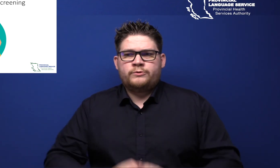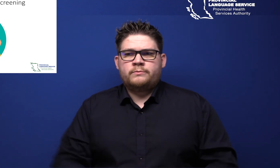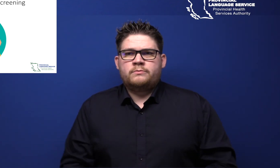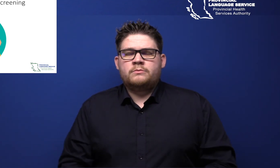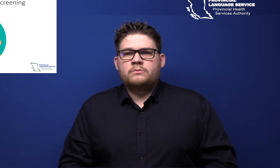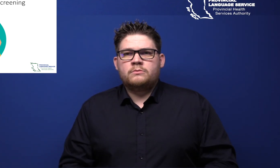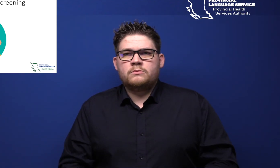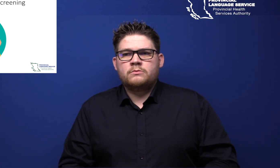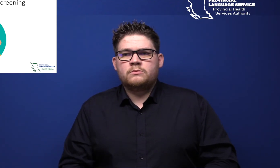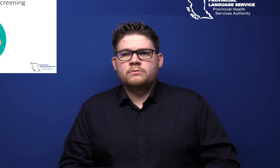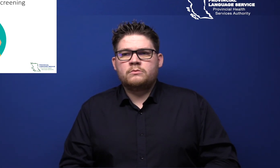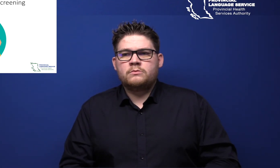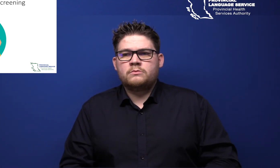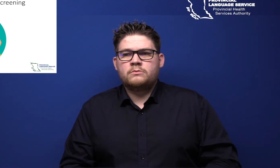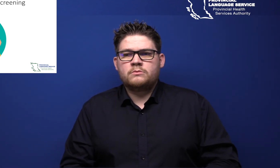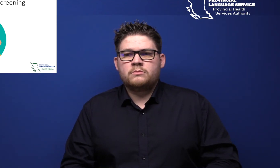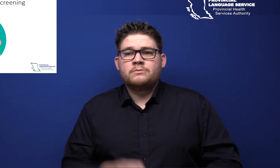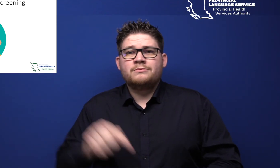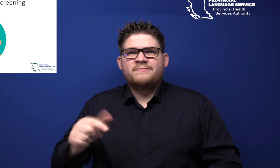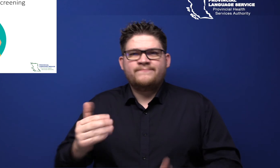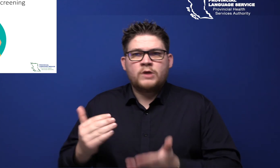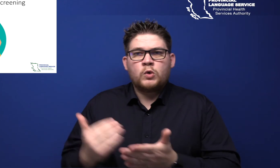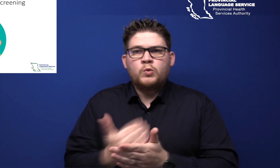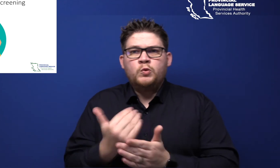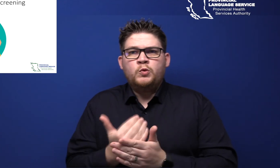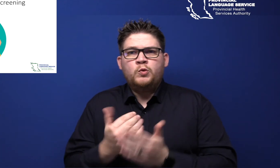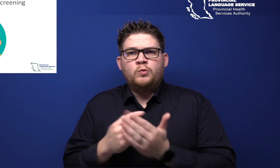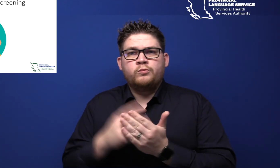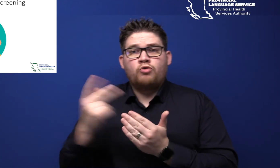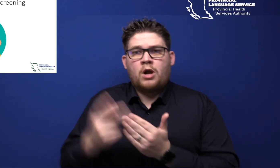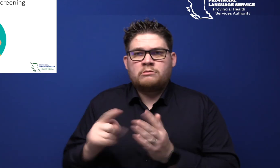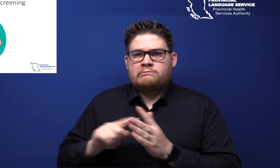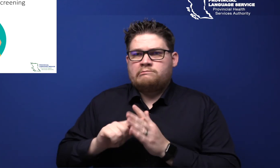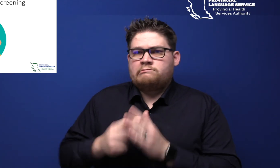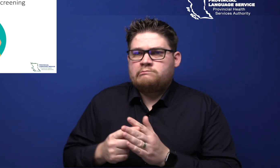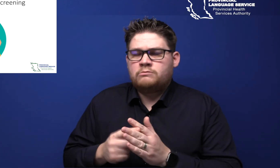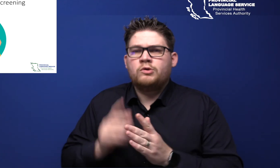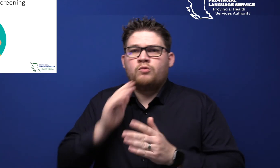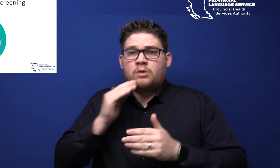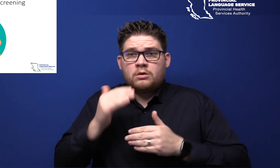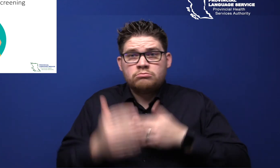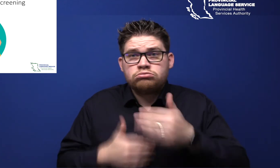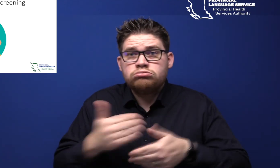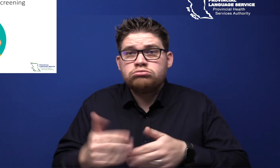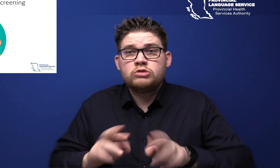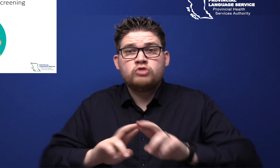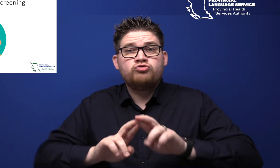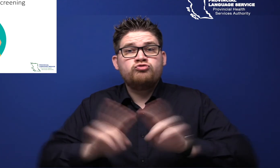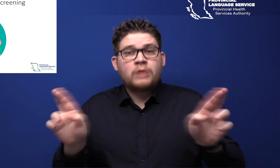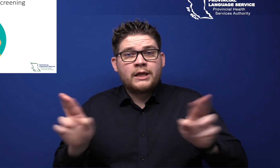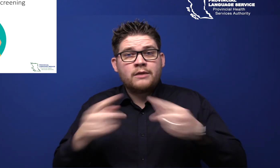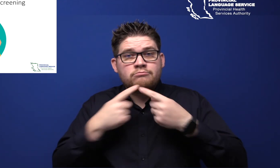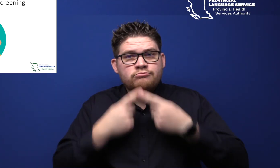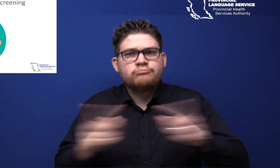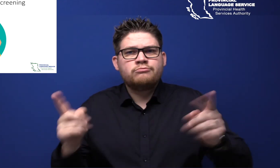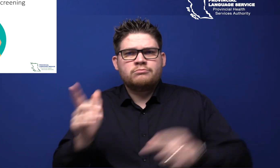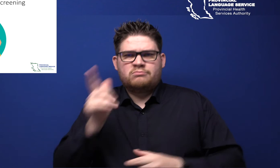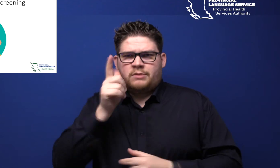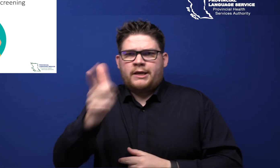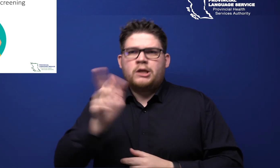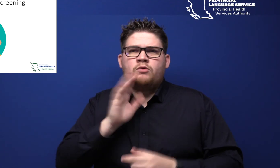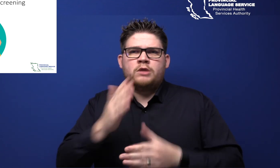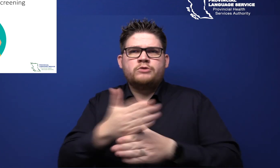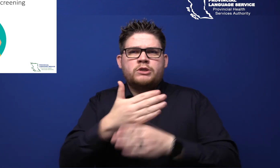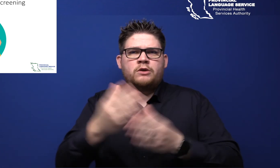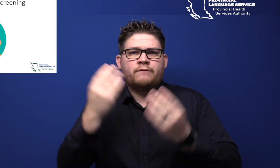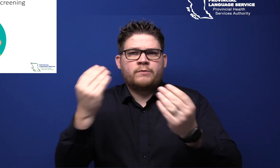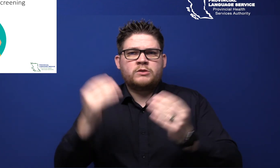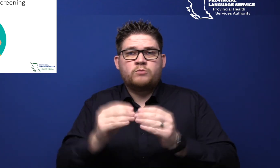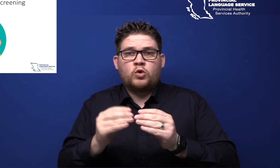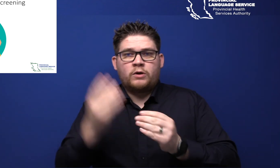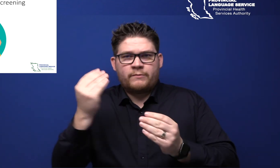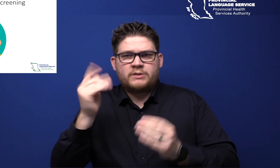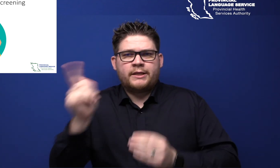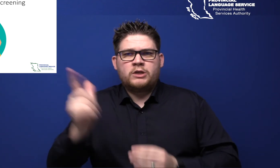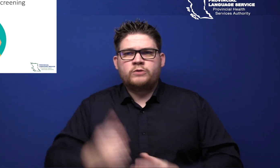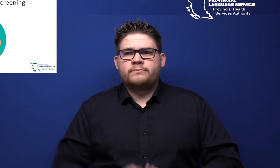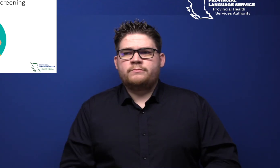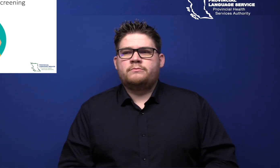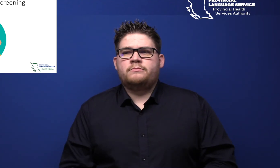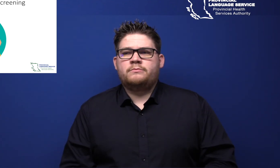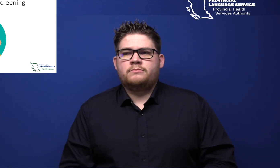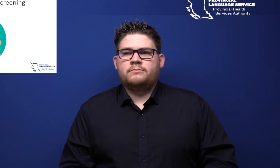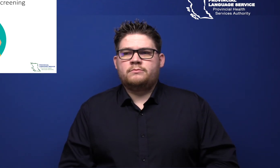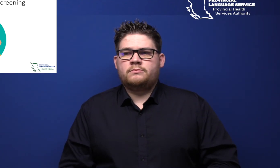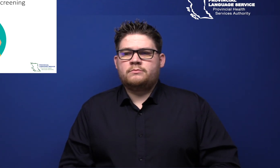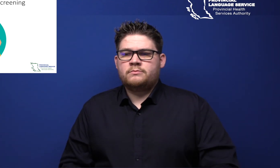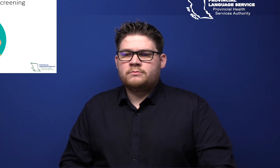IN BECOMING MEDICAL INTERPRETERS. THIS IS A NEW PROJECT THAT HAS JUST BEGUN AND WHEN THERE'S MORE INFORMATION AVAILABLE,